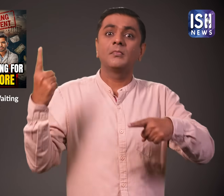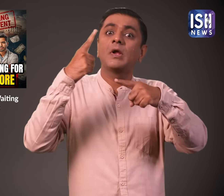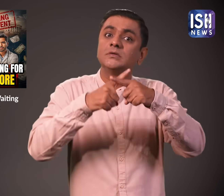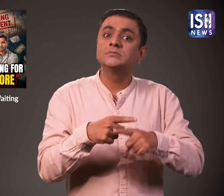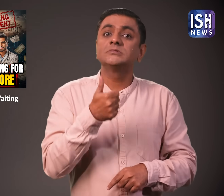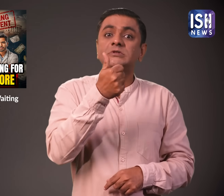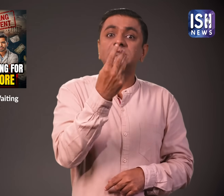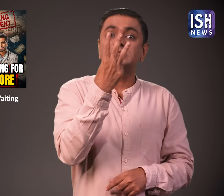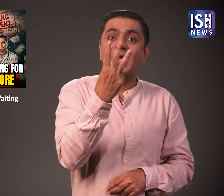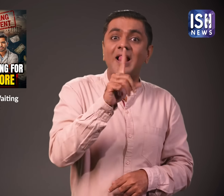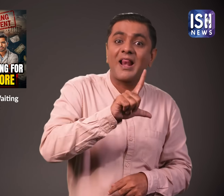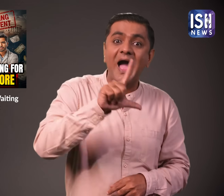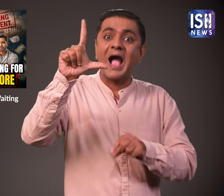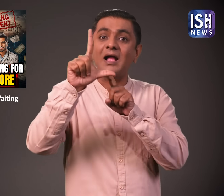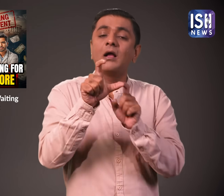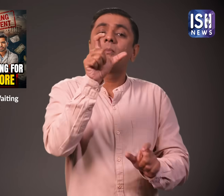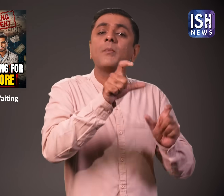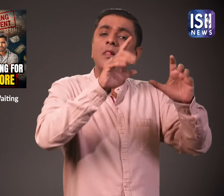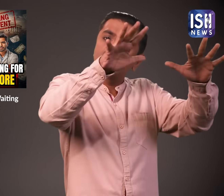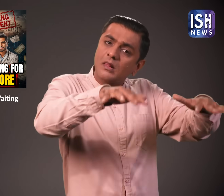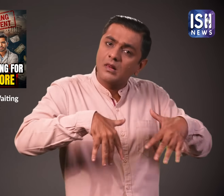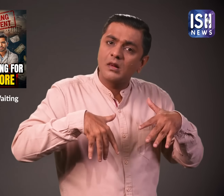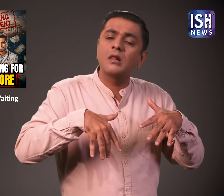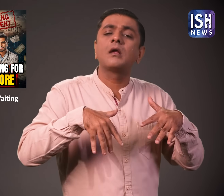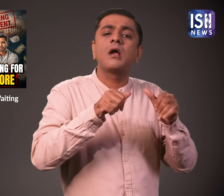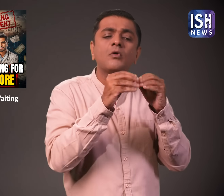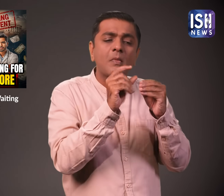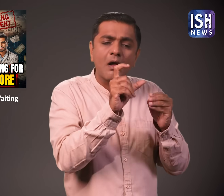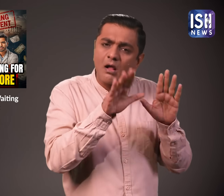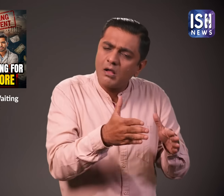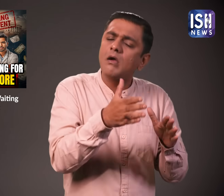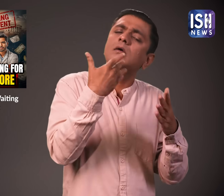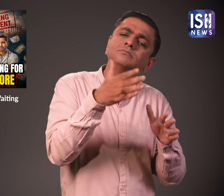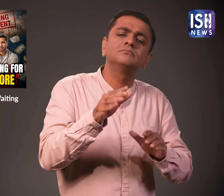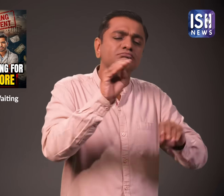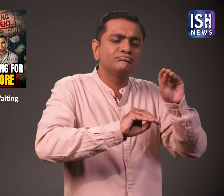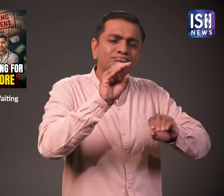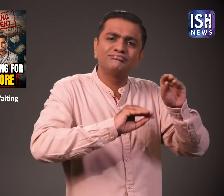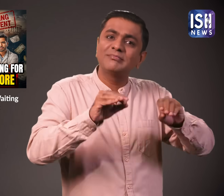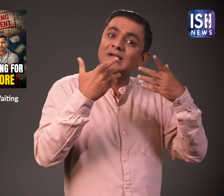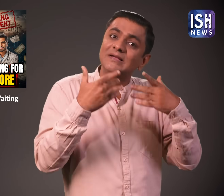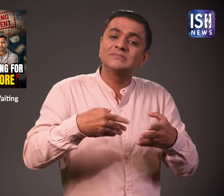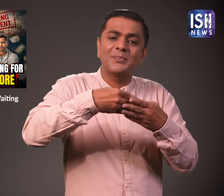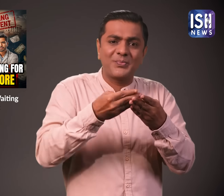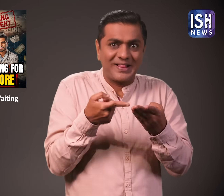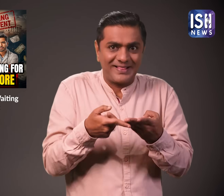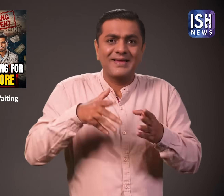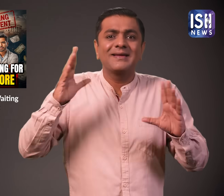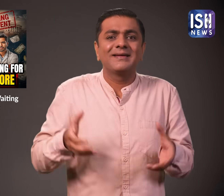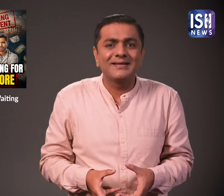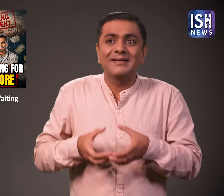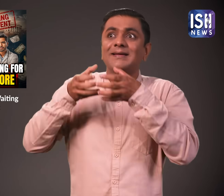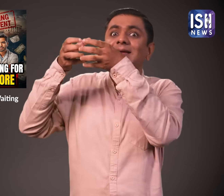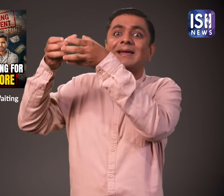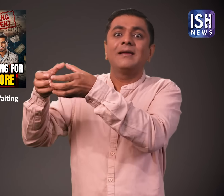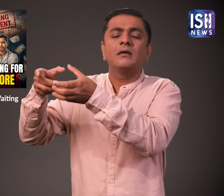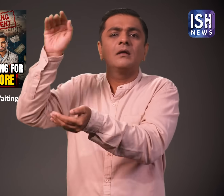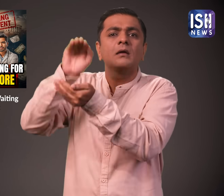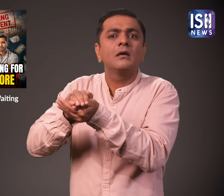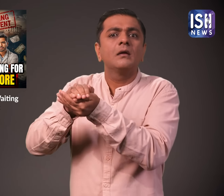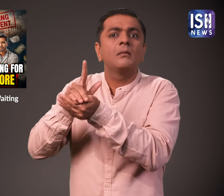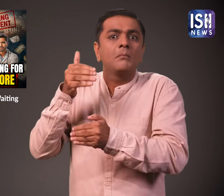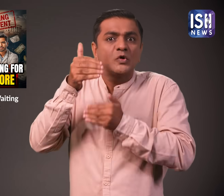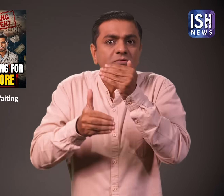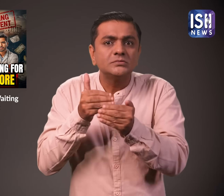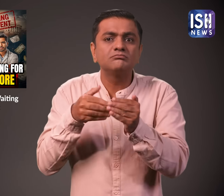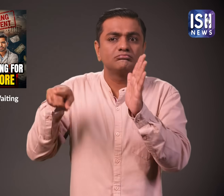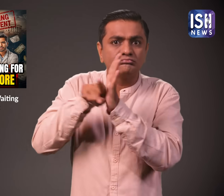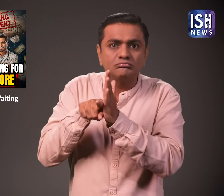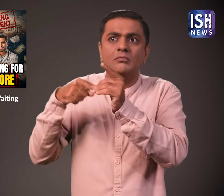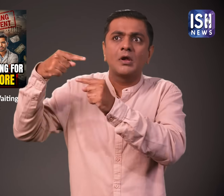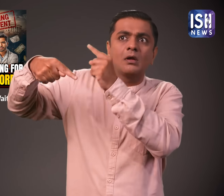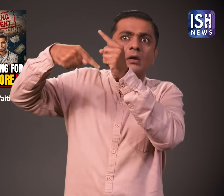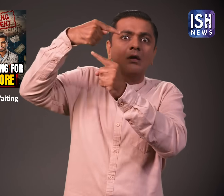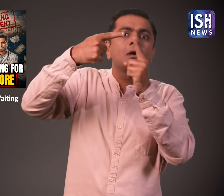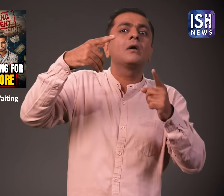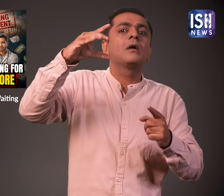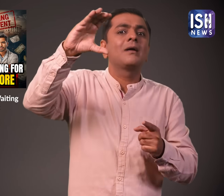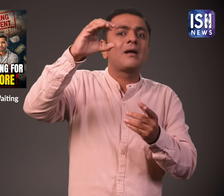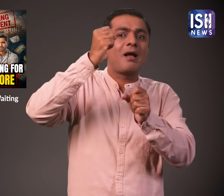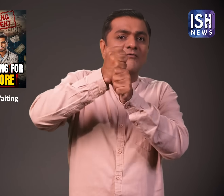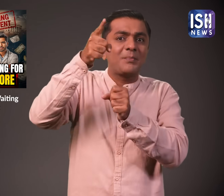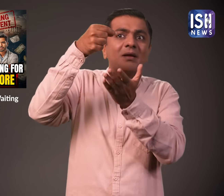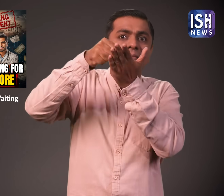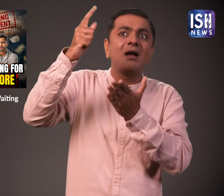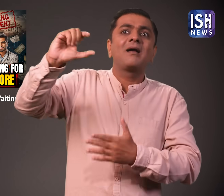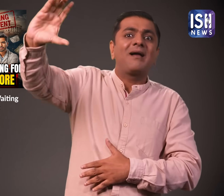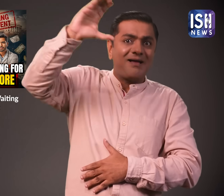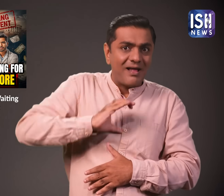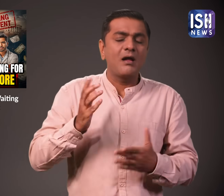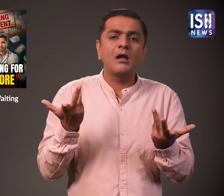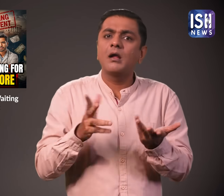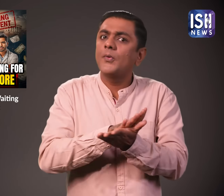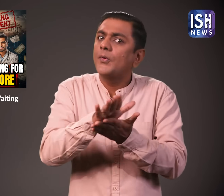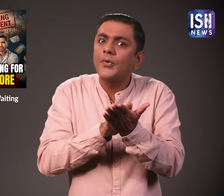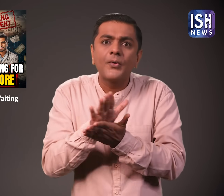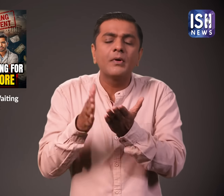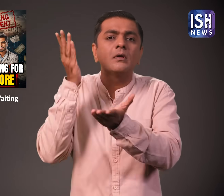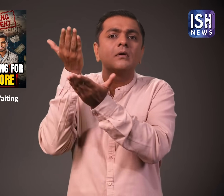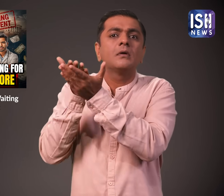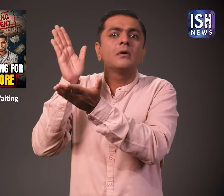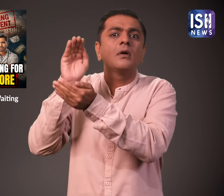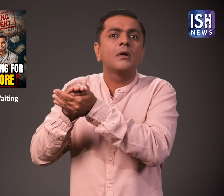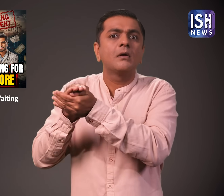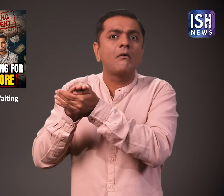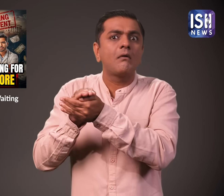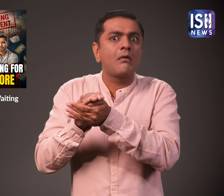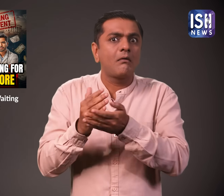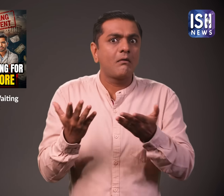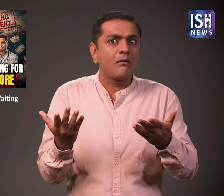Also, there are more than 63 lakh health insurance claims from patients that are still waiting to be processed and paid.